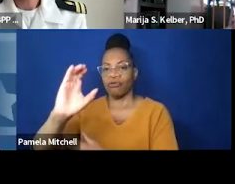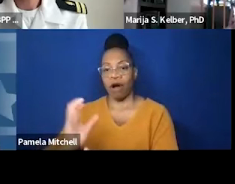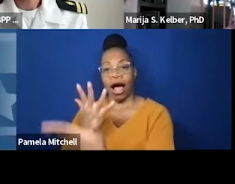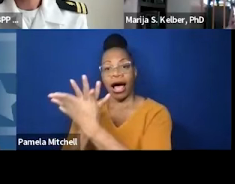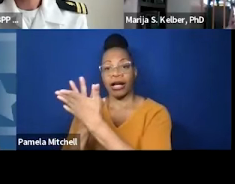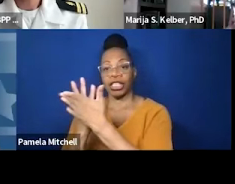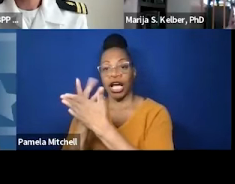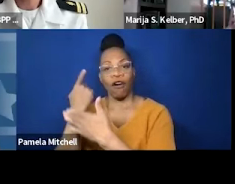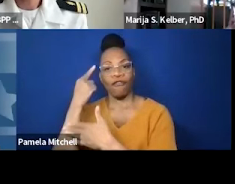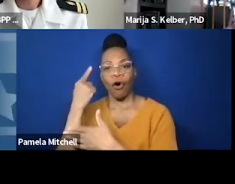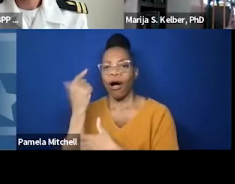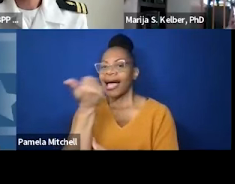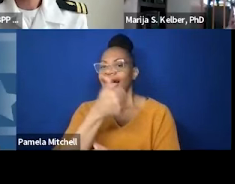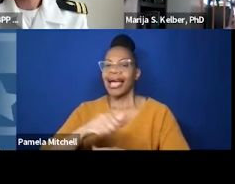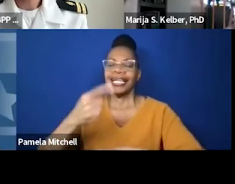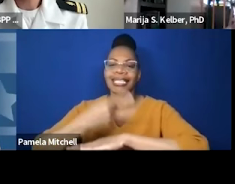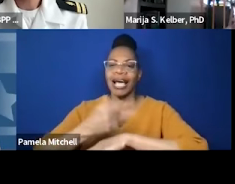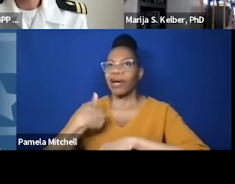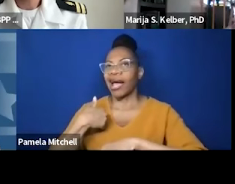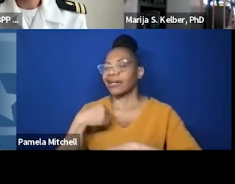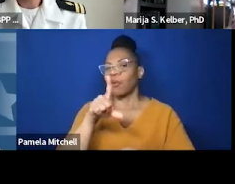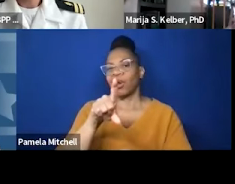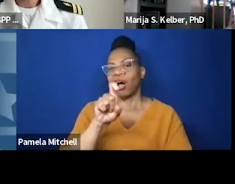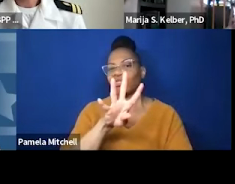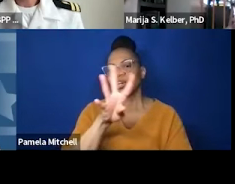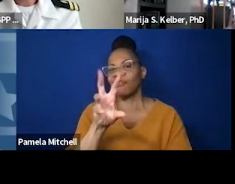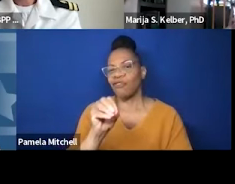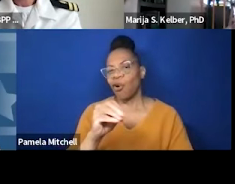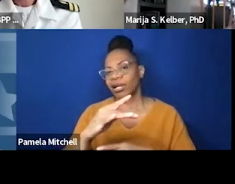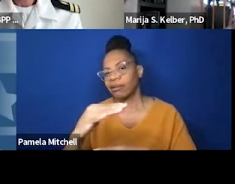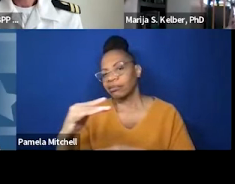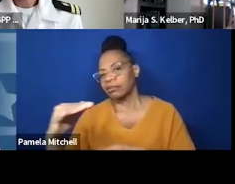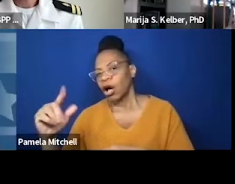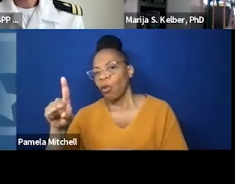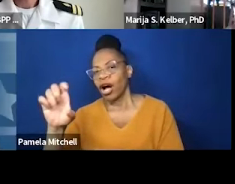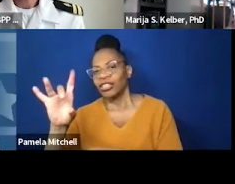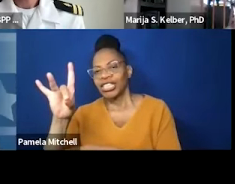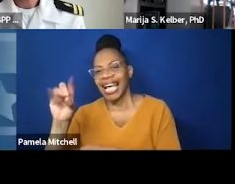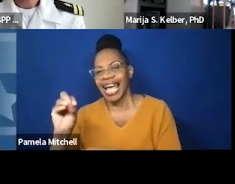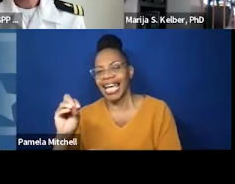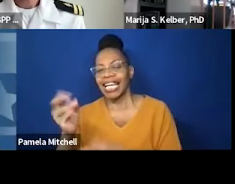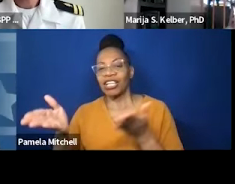and for any given day, we had anywhere from 140 to probably about 180 service members and veterans incarcerated